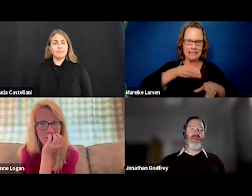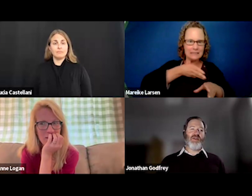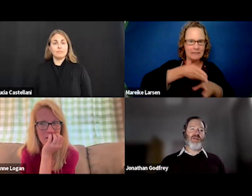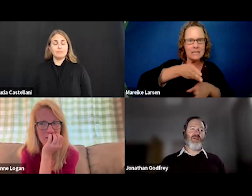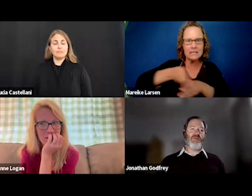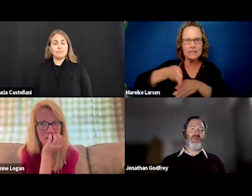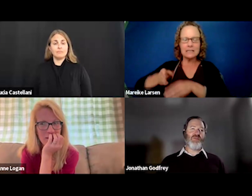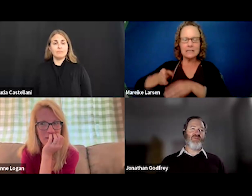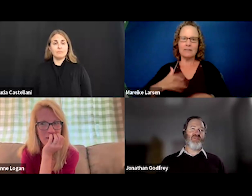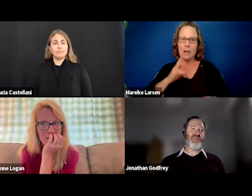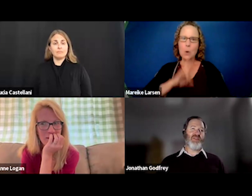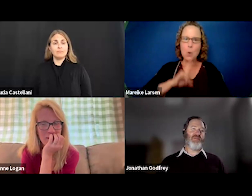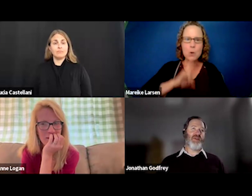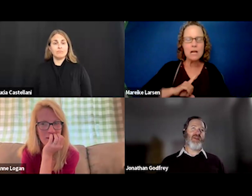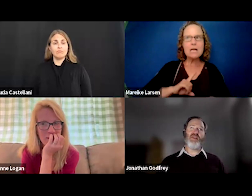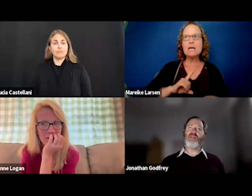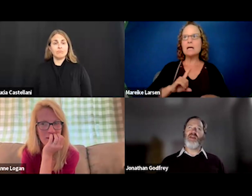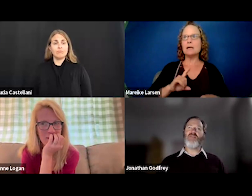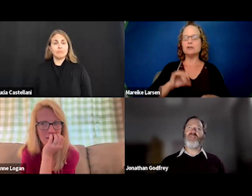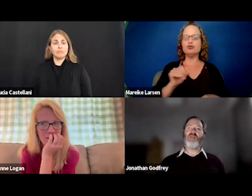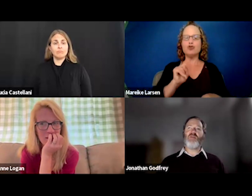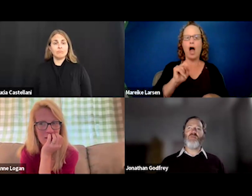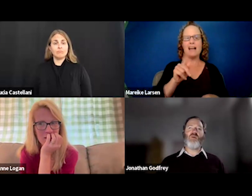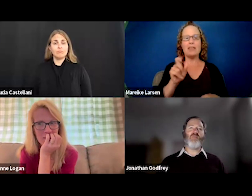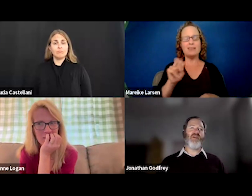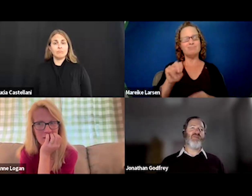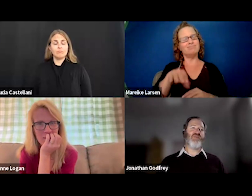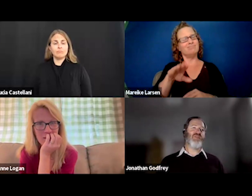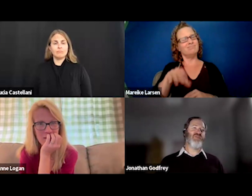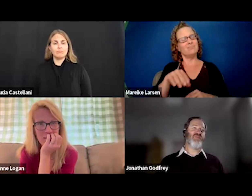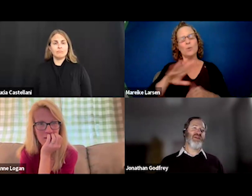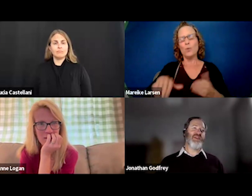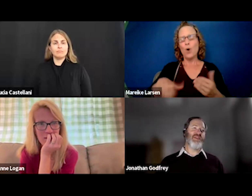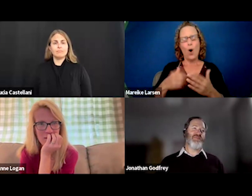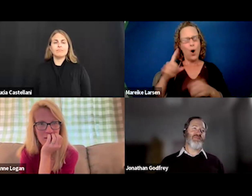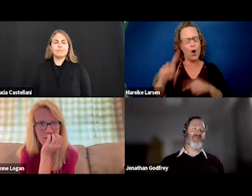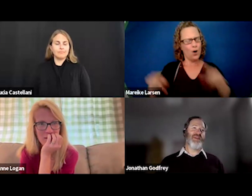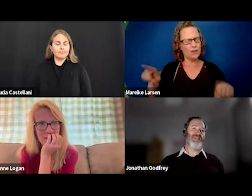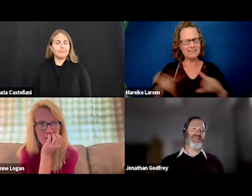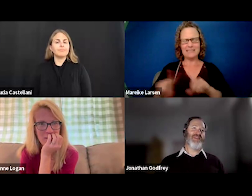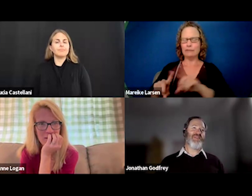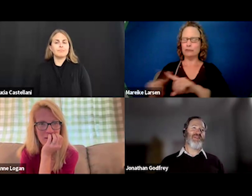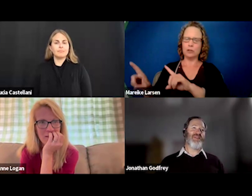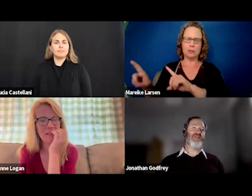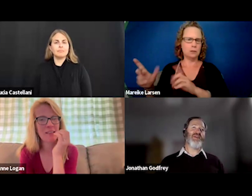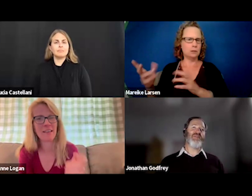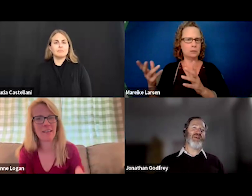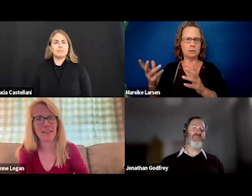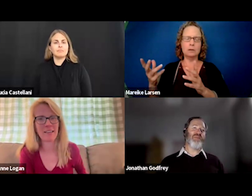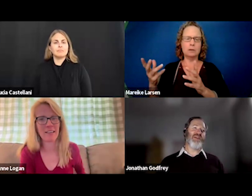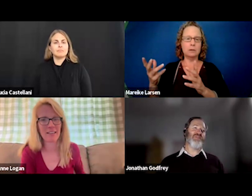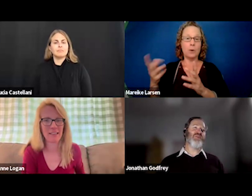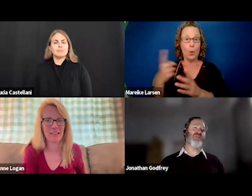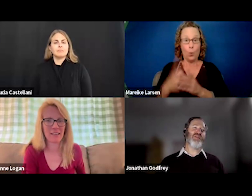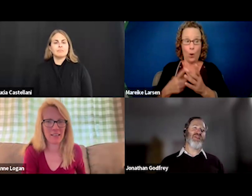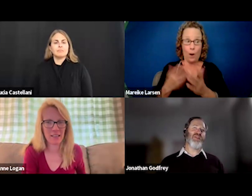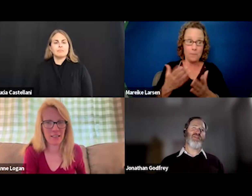We're all different. And I have to say that what might have worked for me, it's only going to be a might work for others.